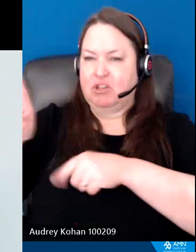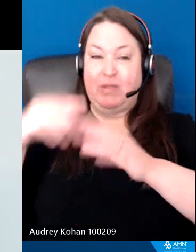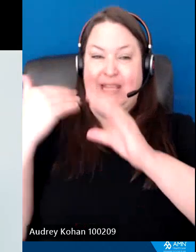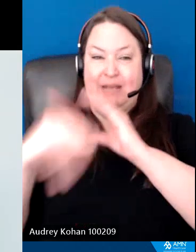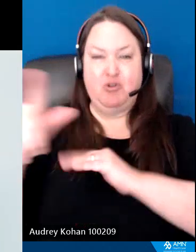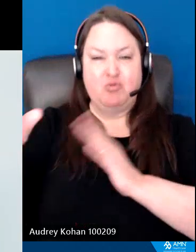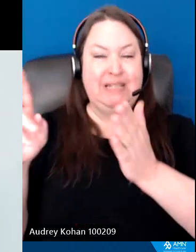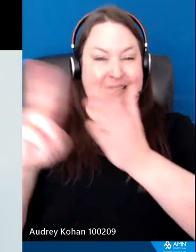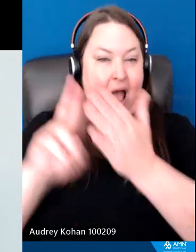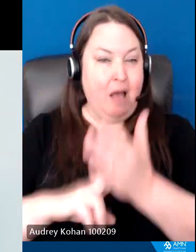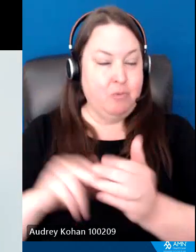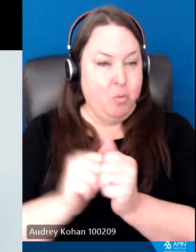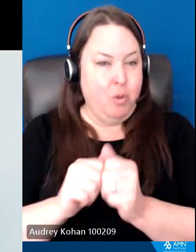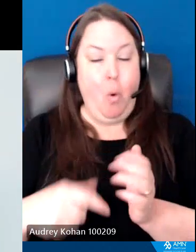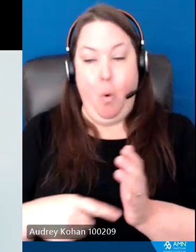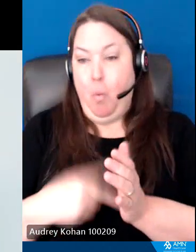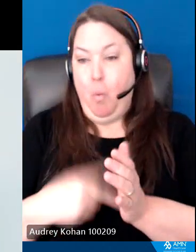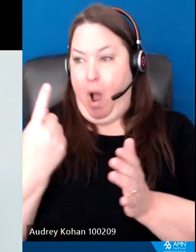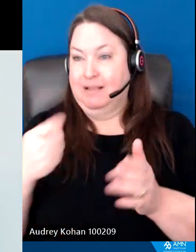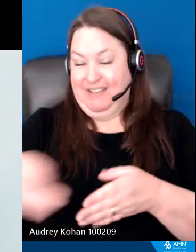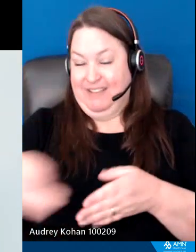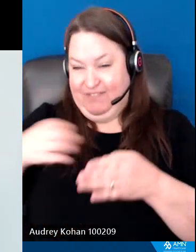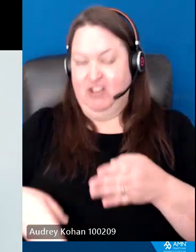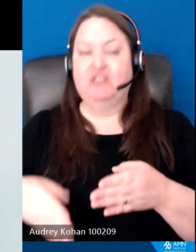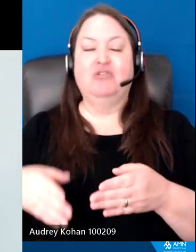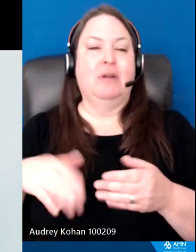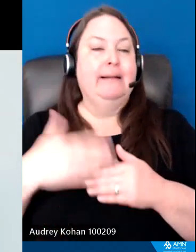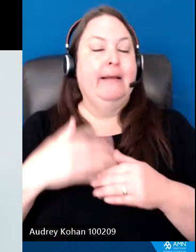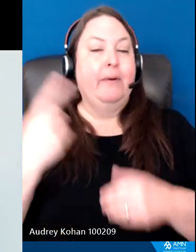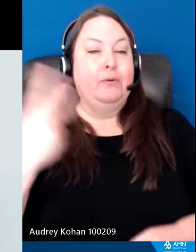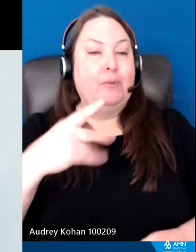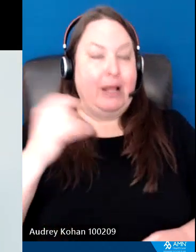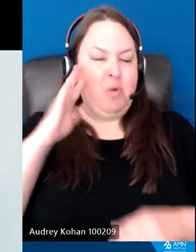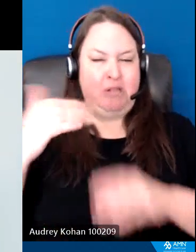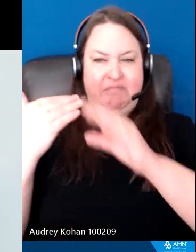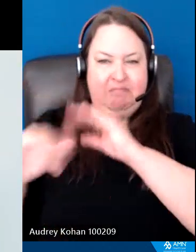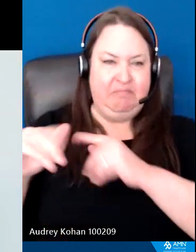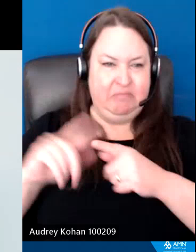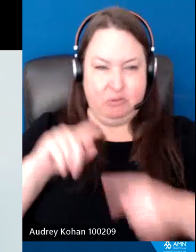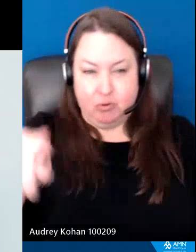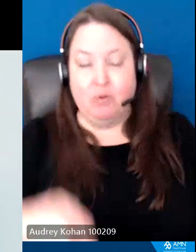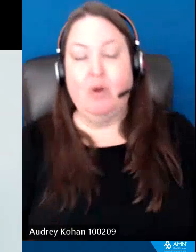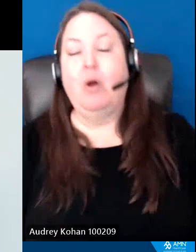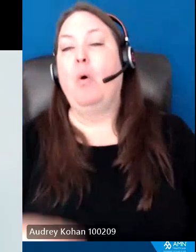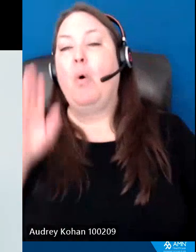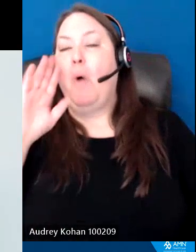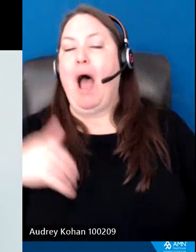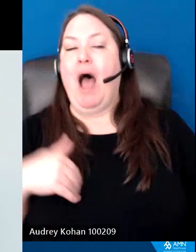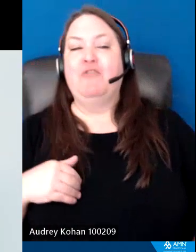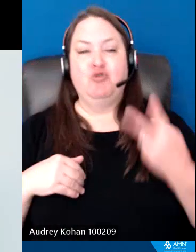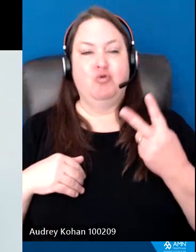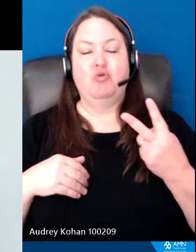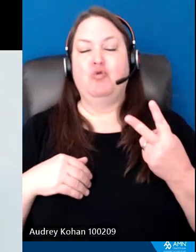with uh once the session is complete over the next day or so uh we will have two Q&A sessions today